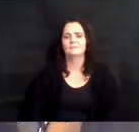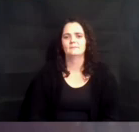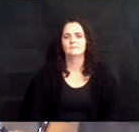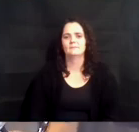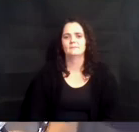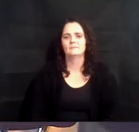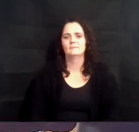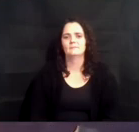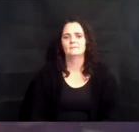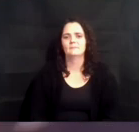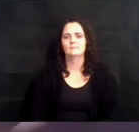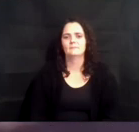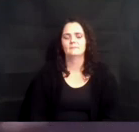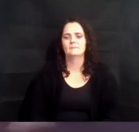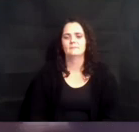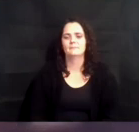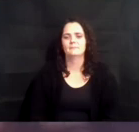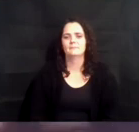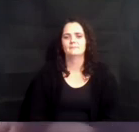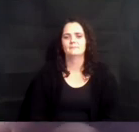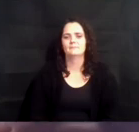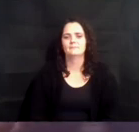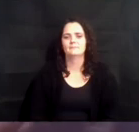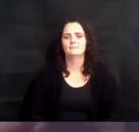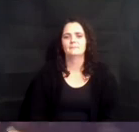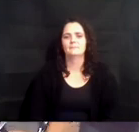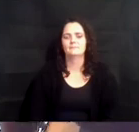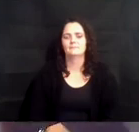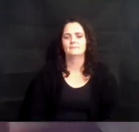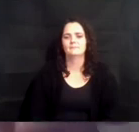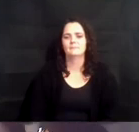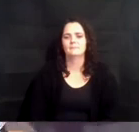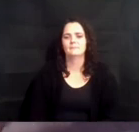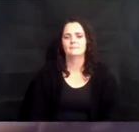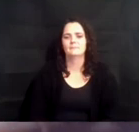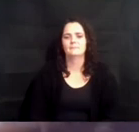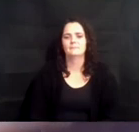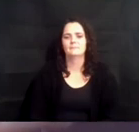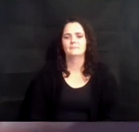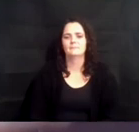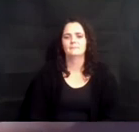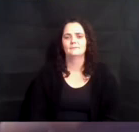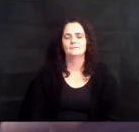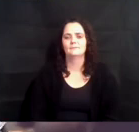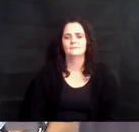Okay, so now I'm gonna flip it over to the back side, okay I'm